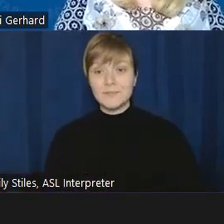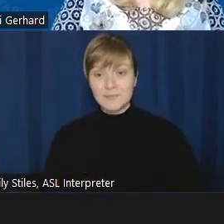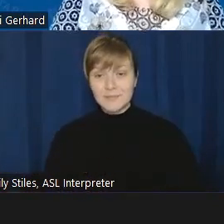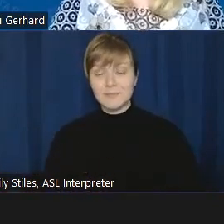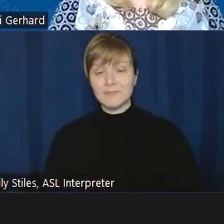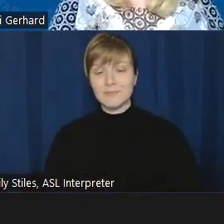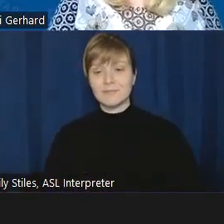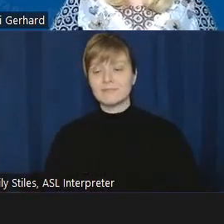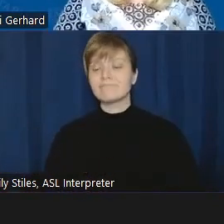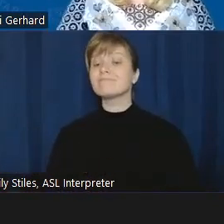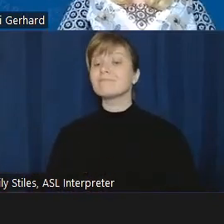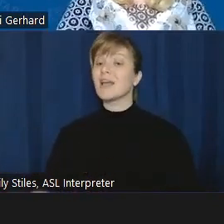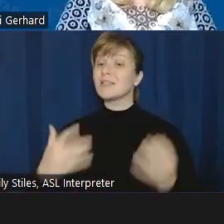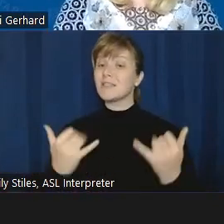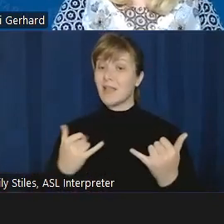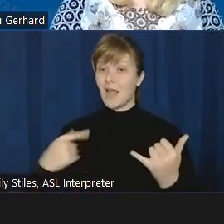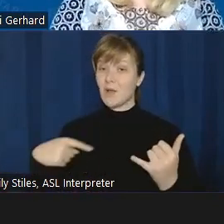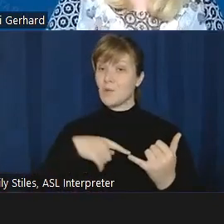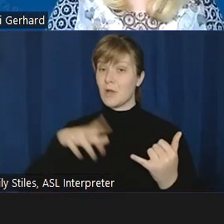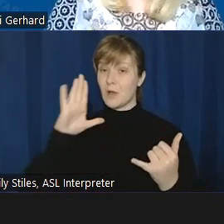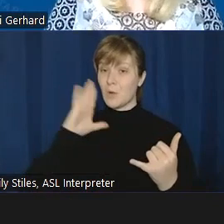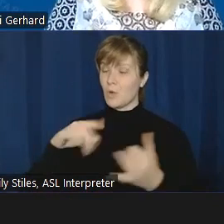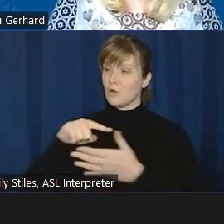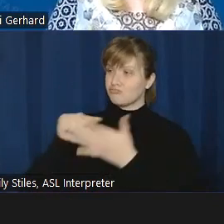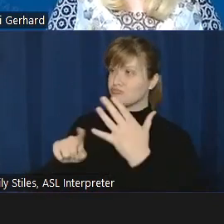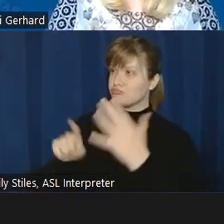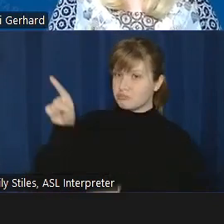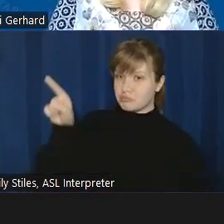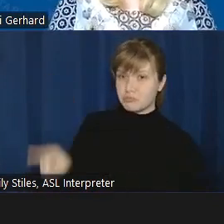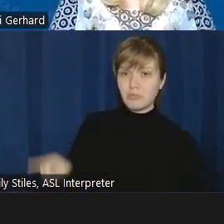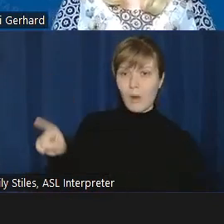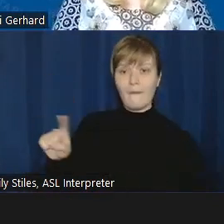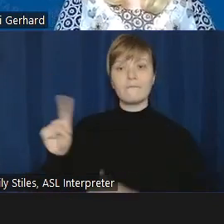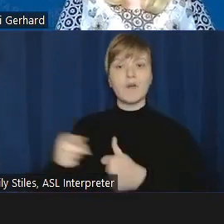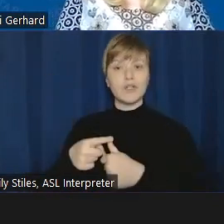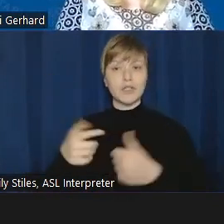Today, we will go over first some welcome and housekeeping items,